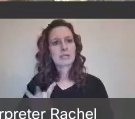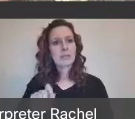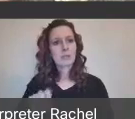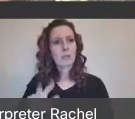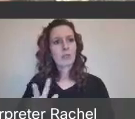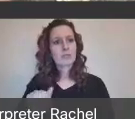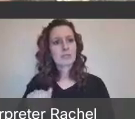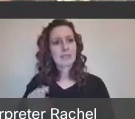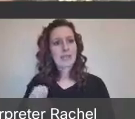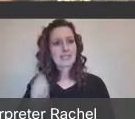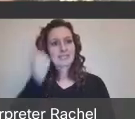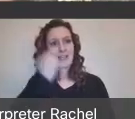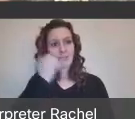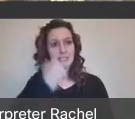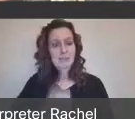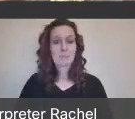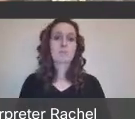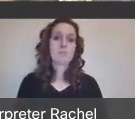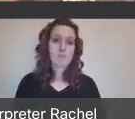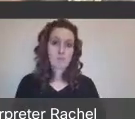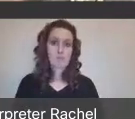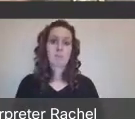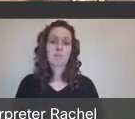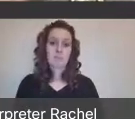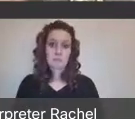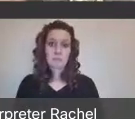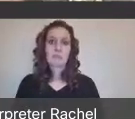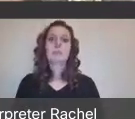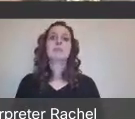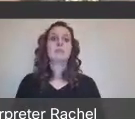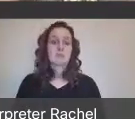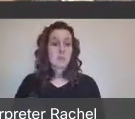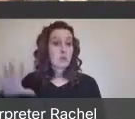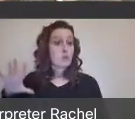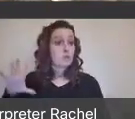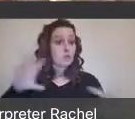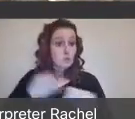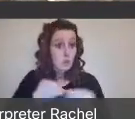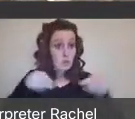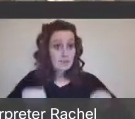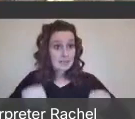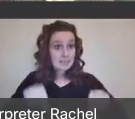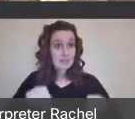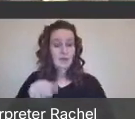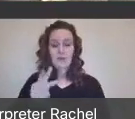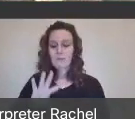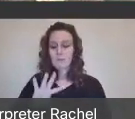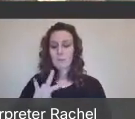per day, I'm sorry, a daily average, and brings us to a total of 47,091.